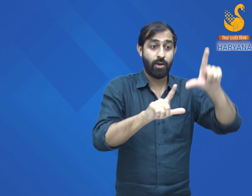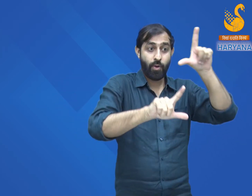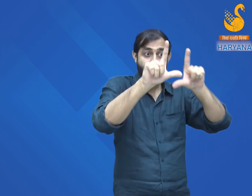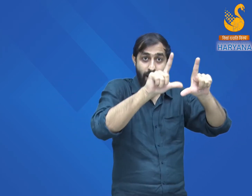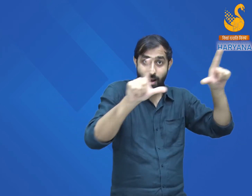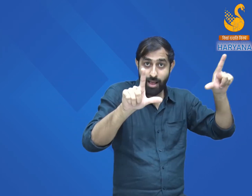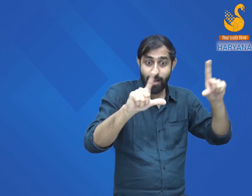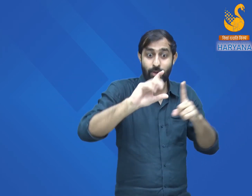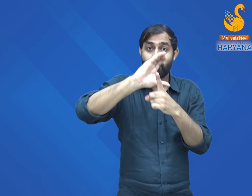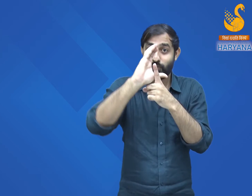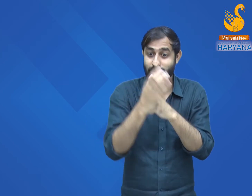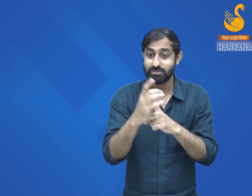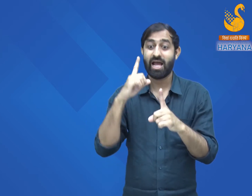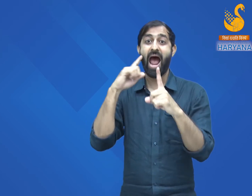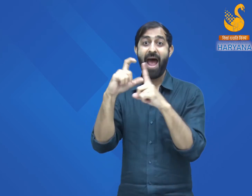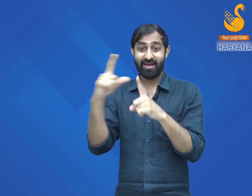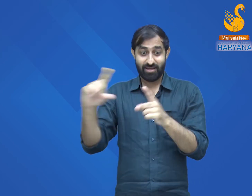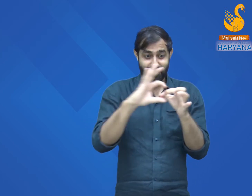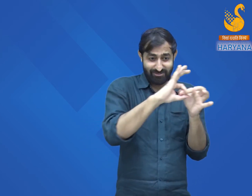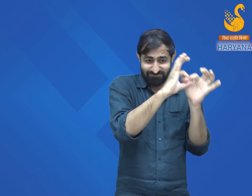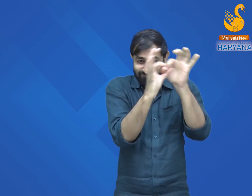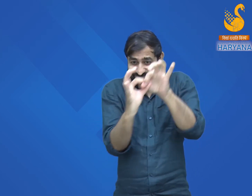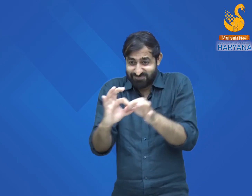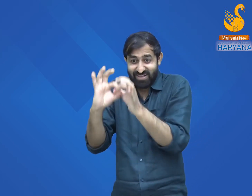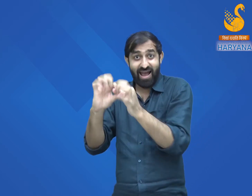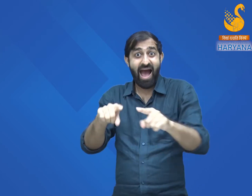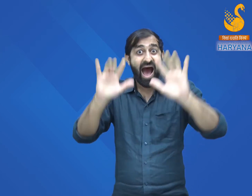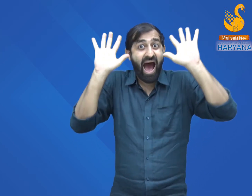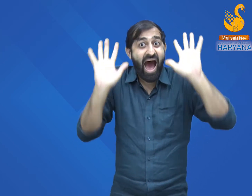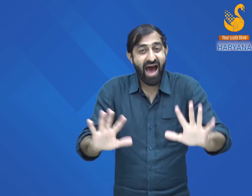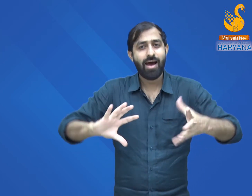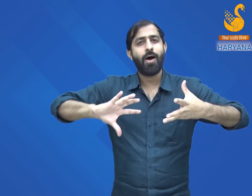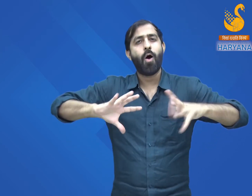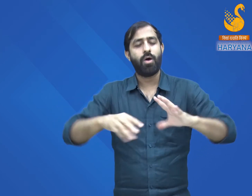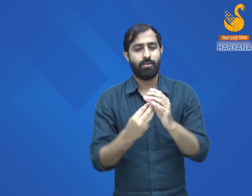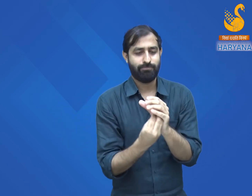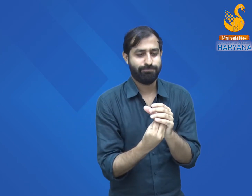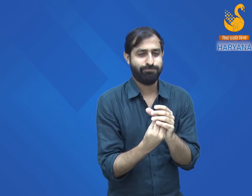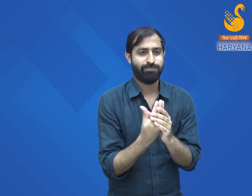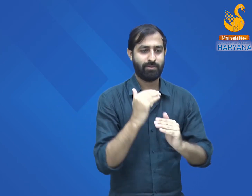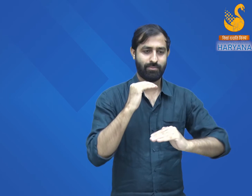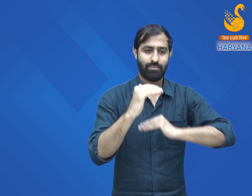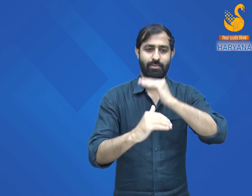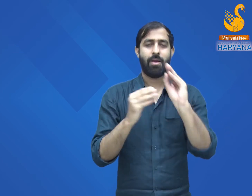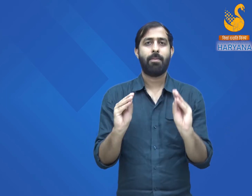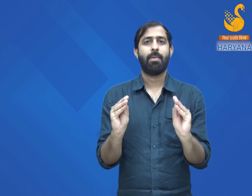comes through language, culture and identity because these are interrelated which helps us in our evolution